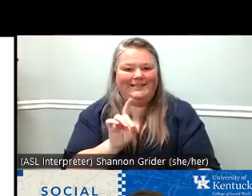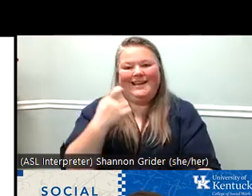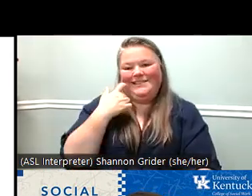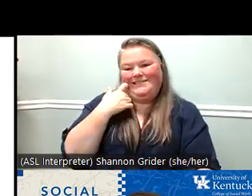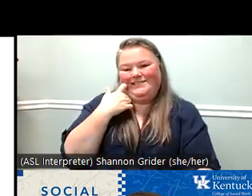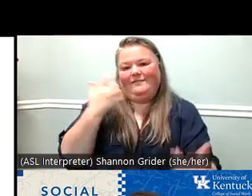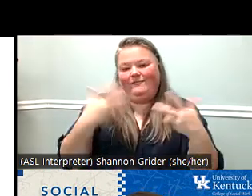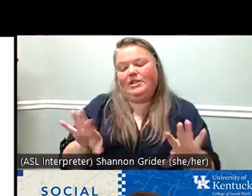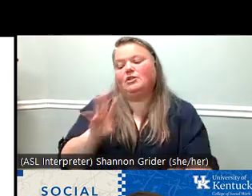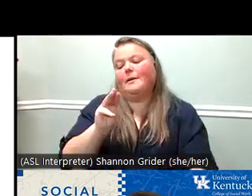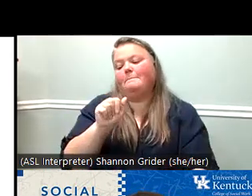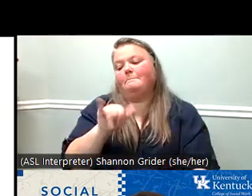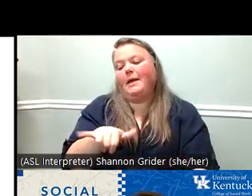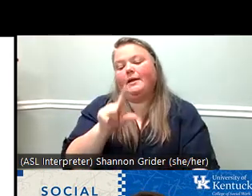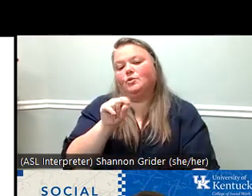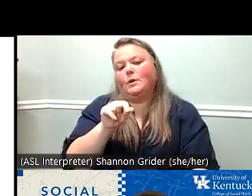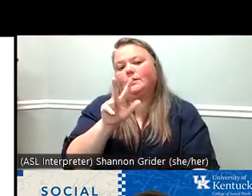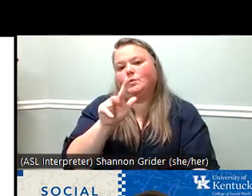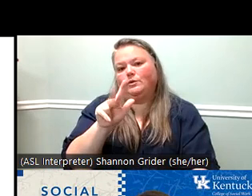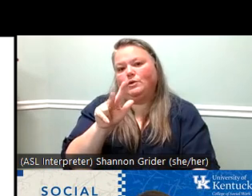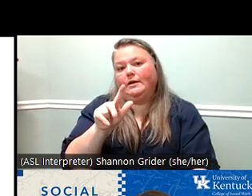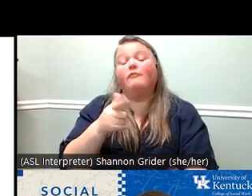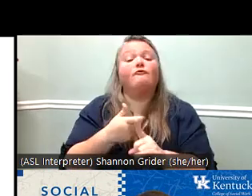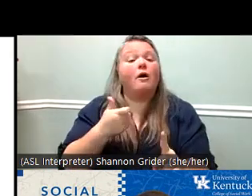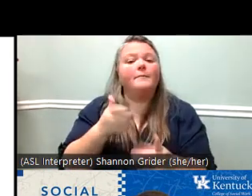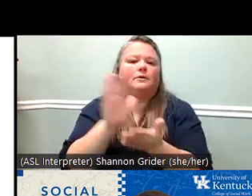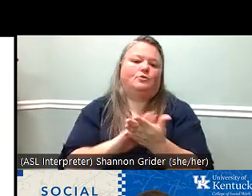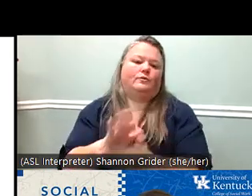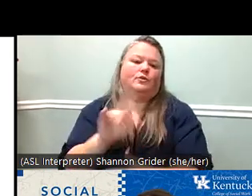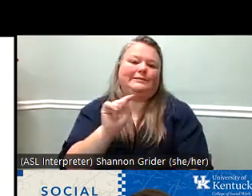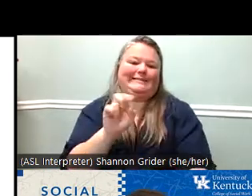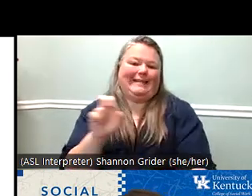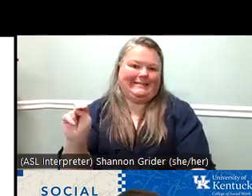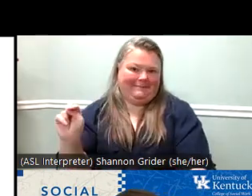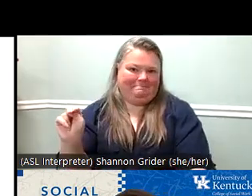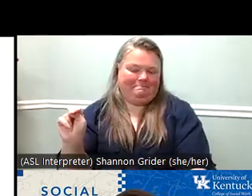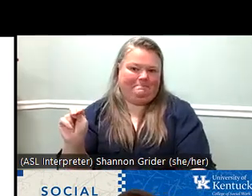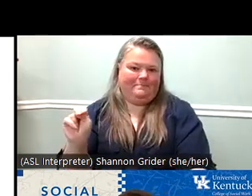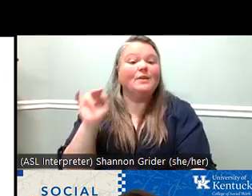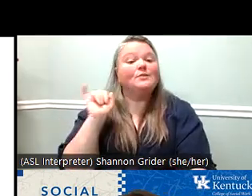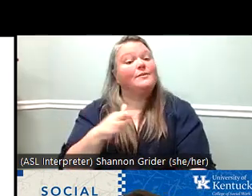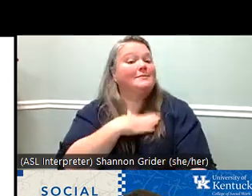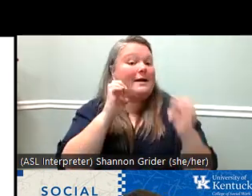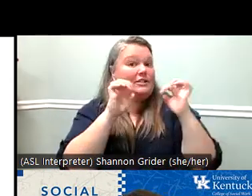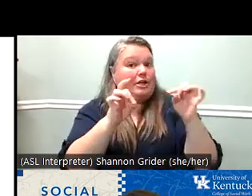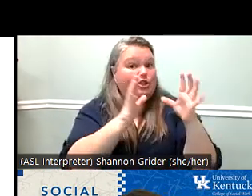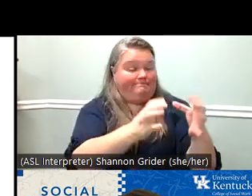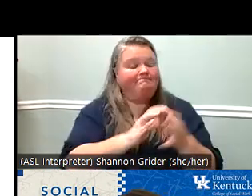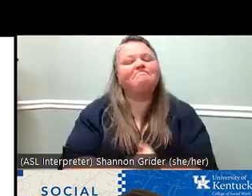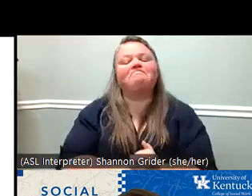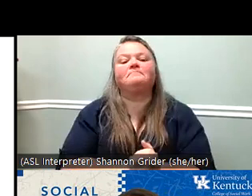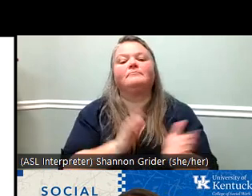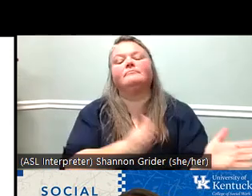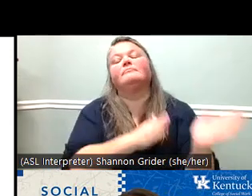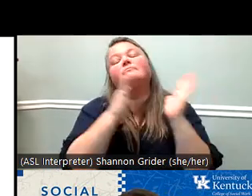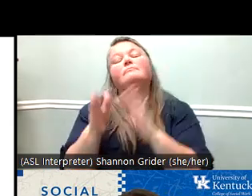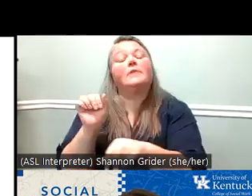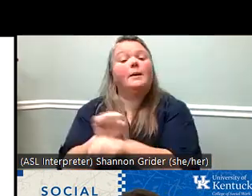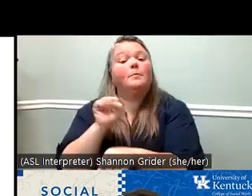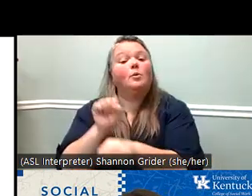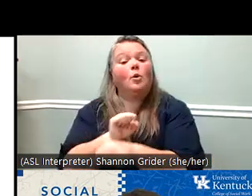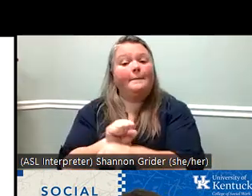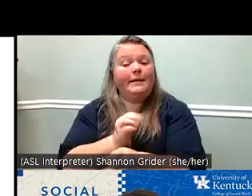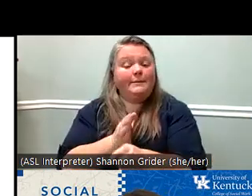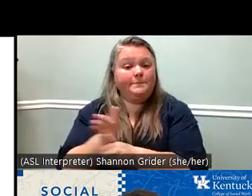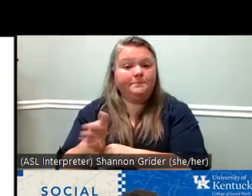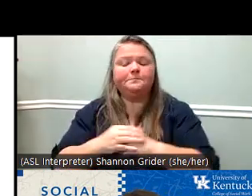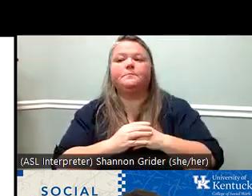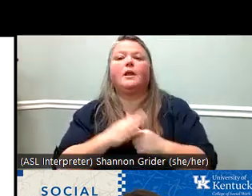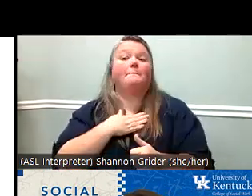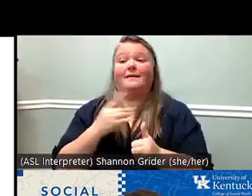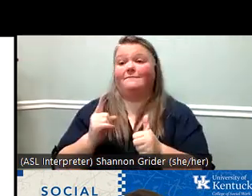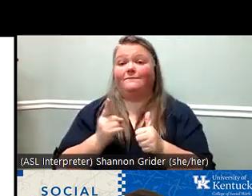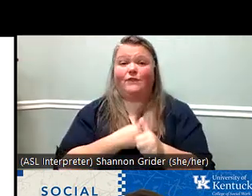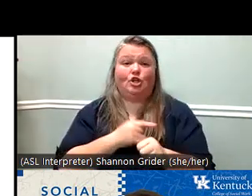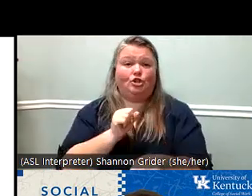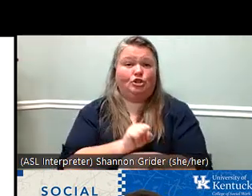OPENED SO MANY DOORS, SO MANY DOORS FOR ME. AND THEN AFTER SEVERAL YEARS OF BEING A SOCIAL WORKER I DECIDED TO GO BACK TO SCHOOL AND COMPLETE A PH.D. SO I JUST